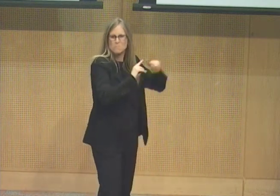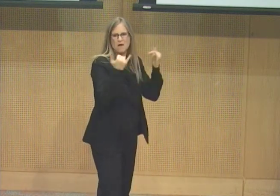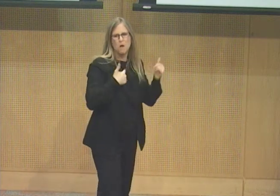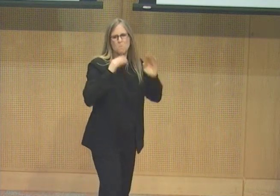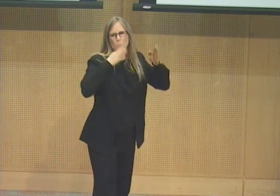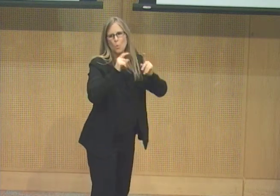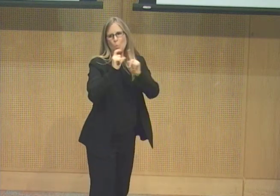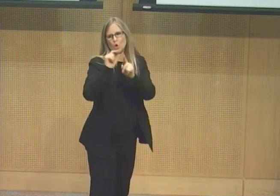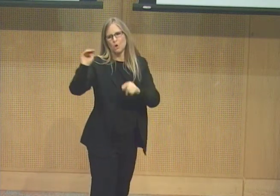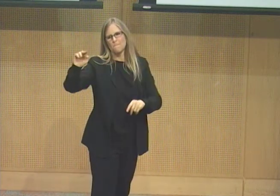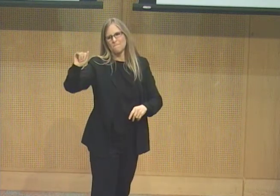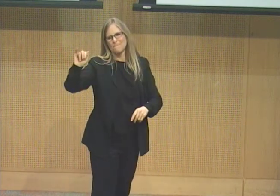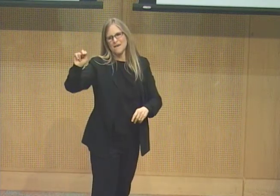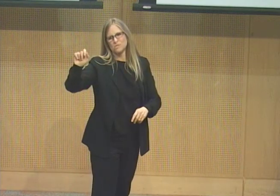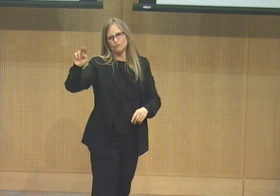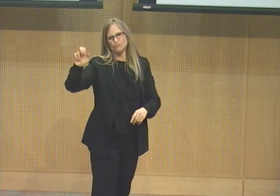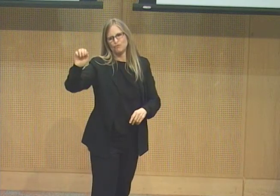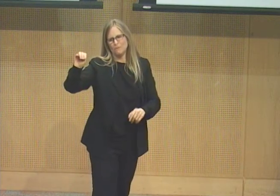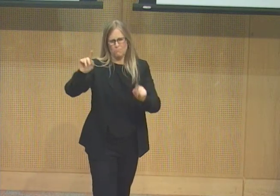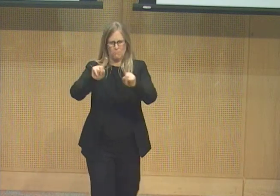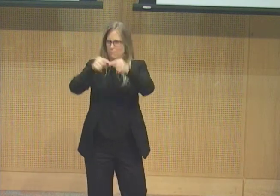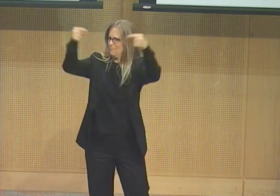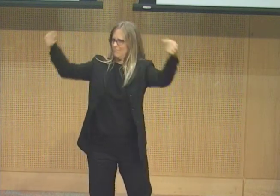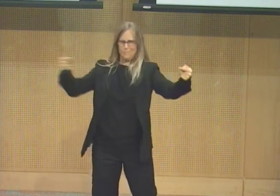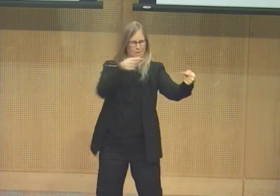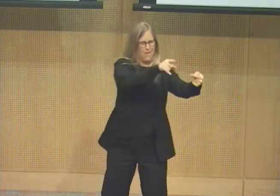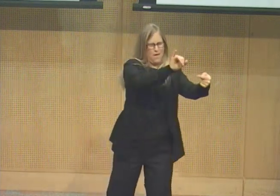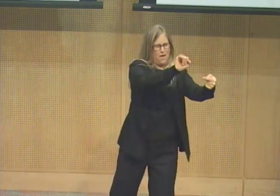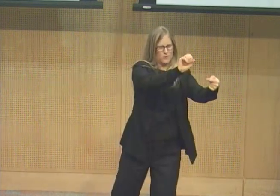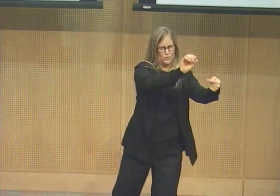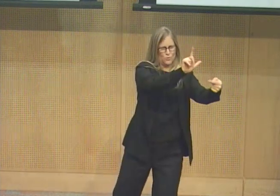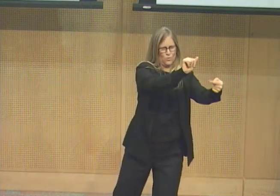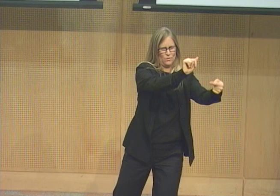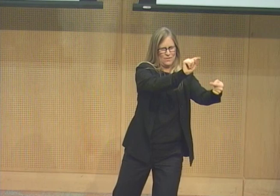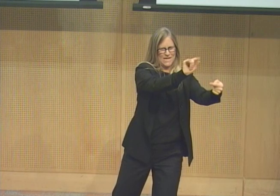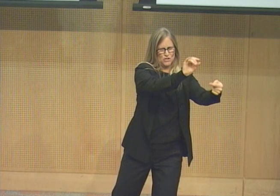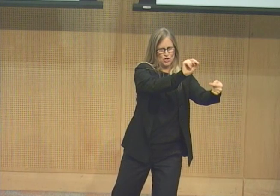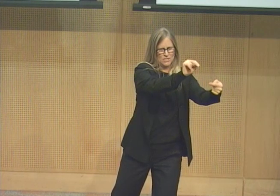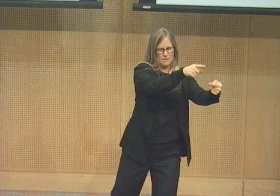of these lexical choices, but for now, I'm just focusing on the simple lexical choice